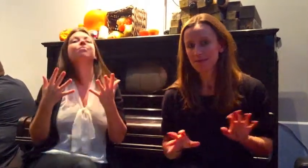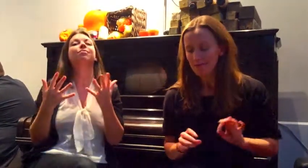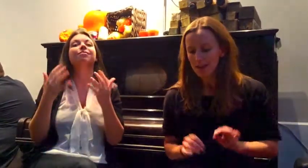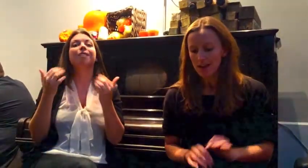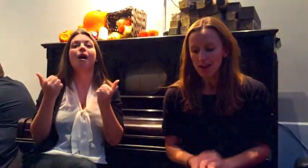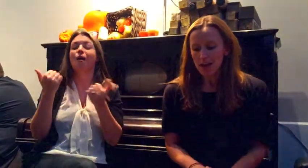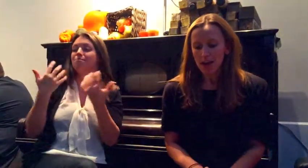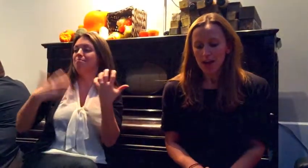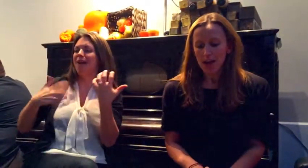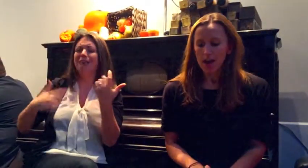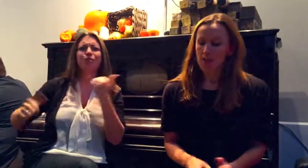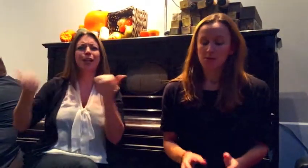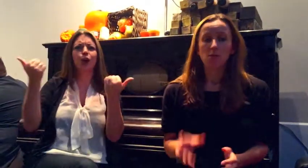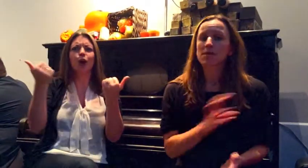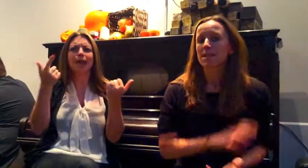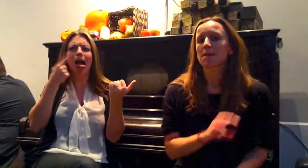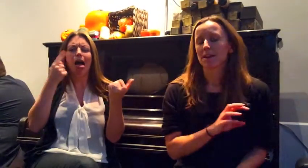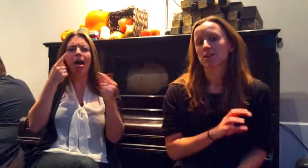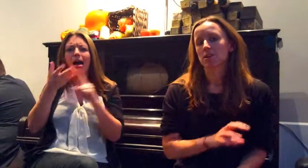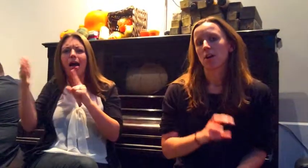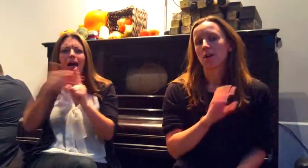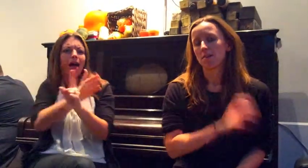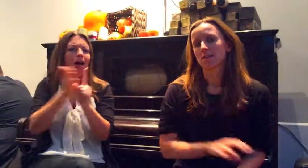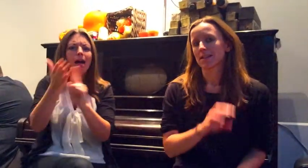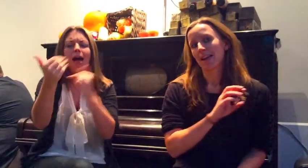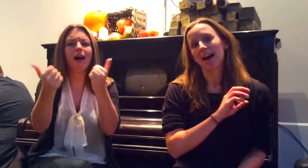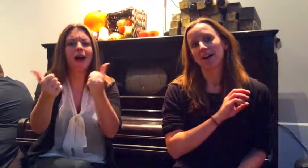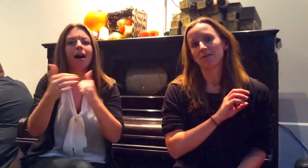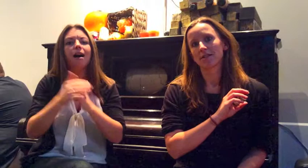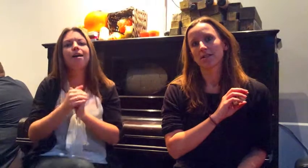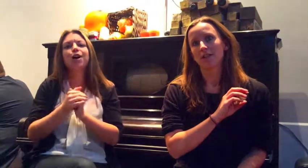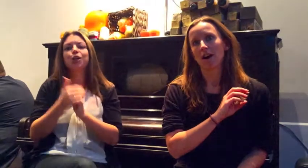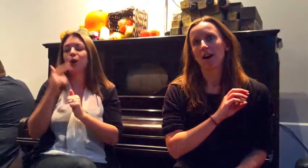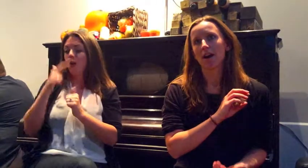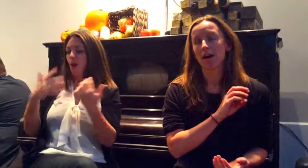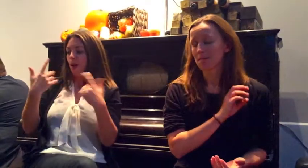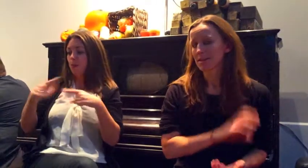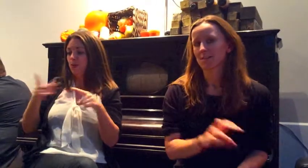fantastic at improvising. So we wanted to link it back to the show, the music, and A Midsummer Nights Dream